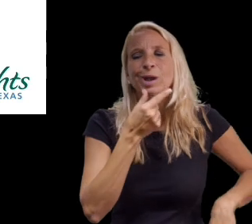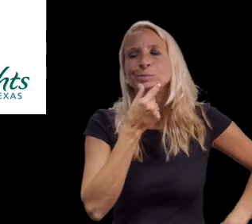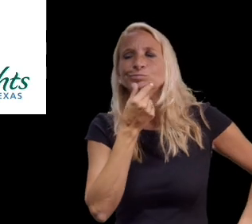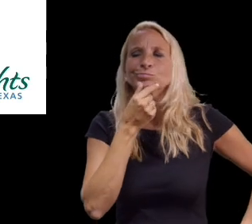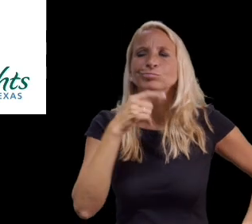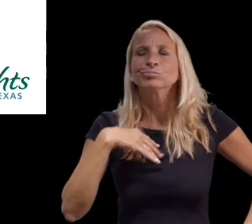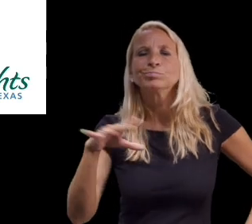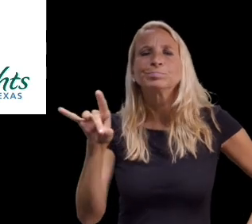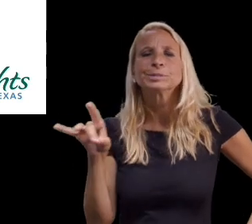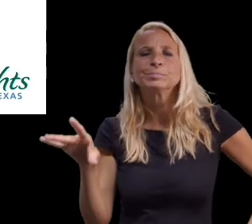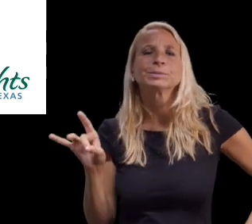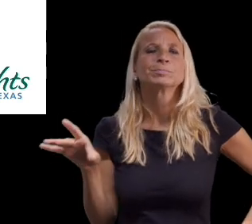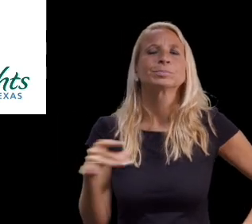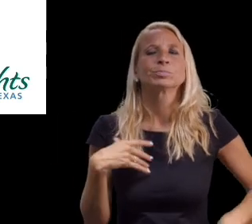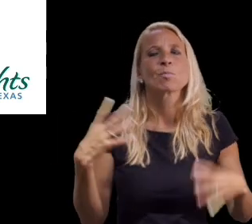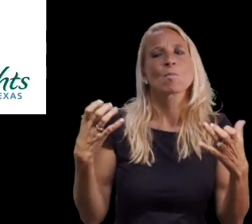to self-direct their services.